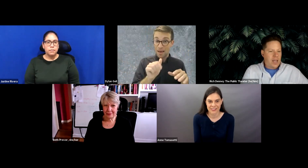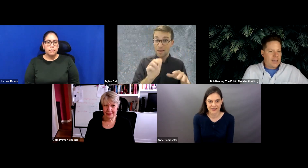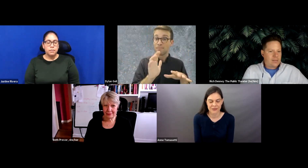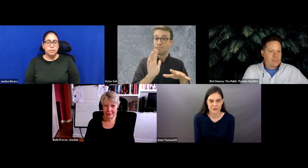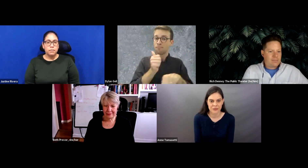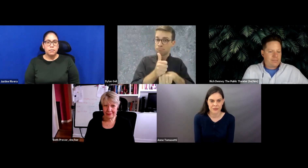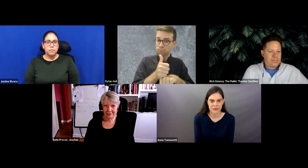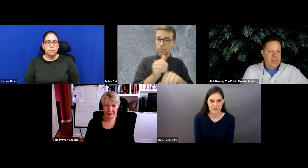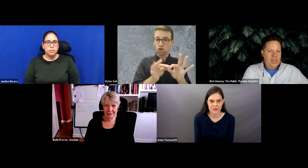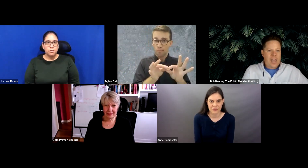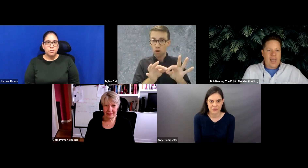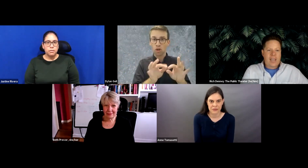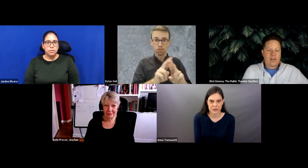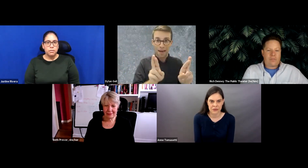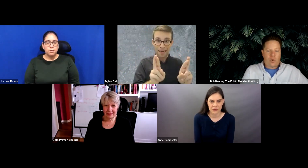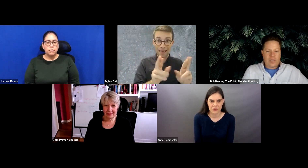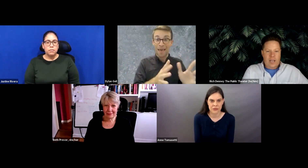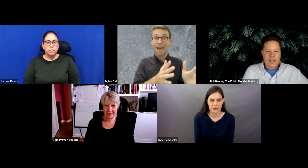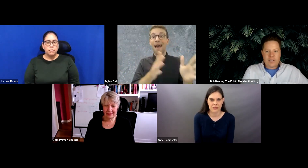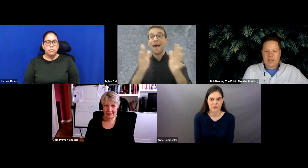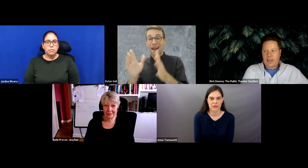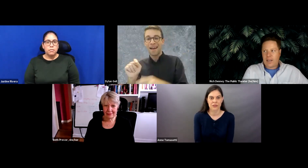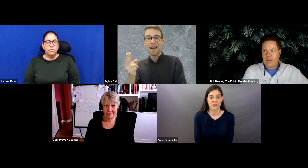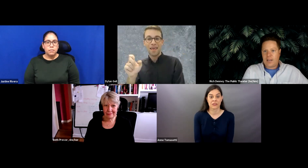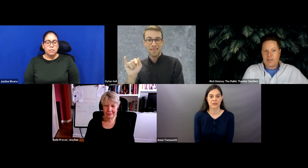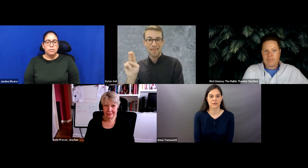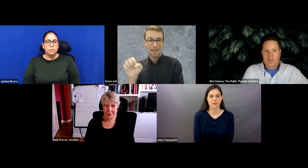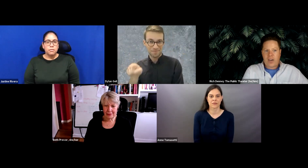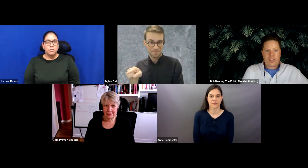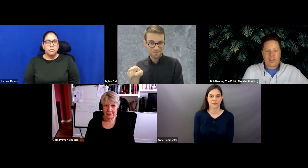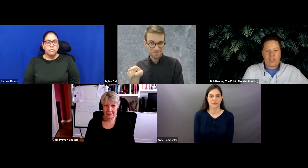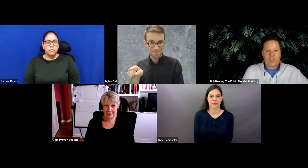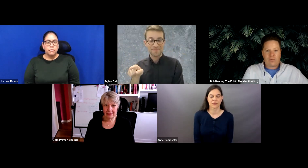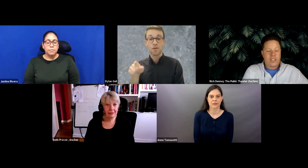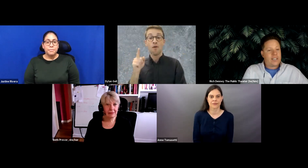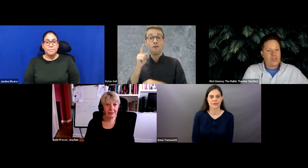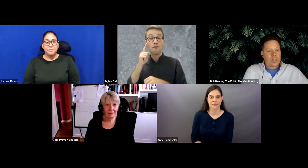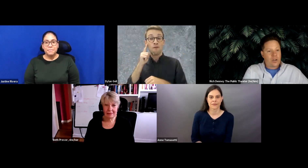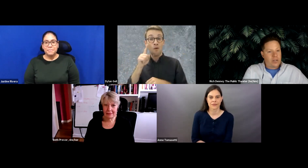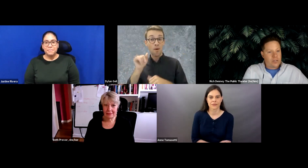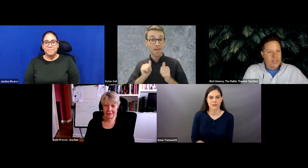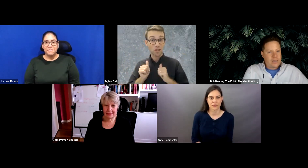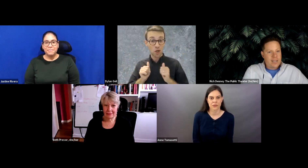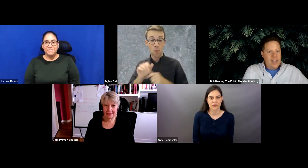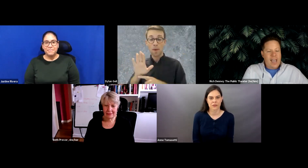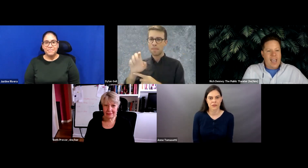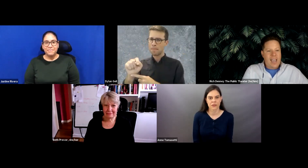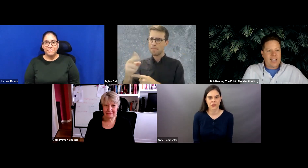Line. And for The Line, Beth really enjoyed Coal Country. And